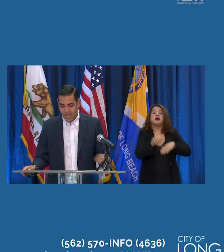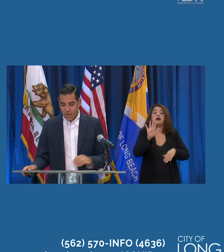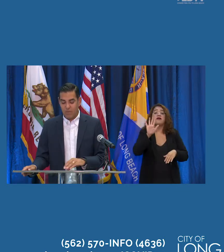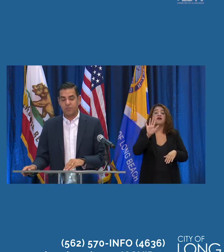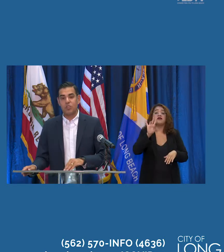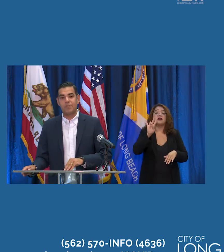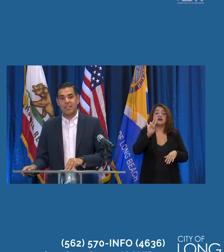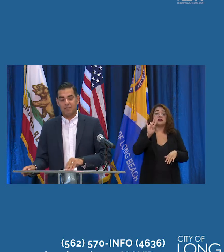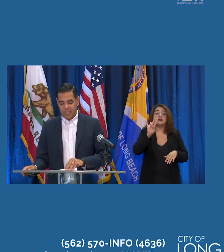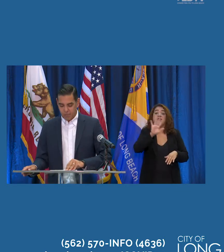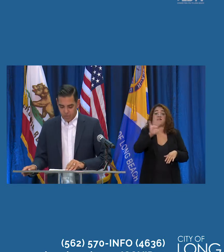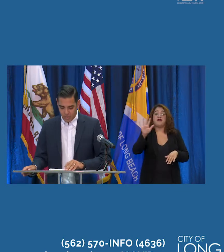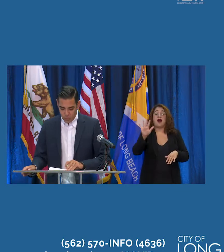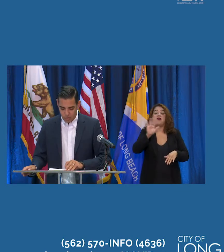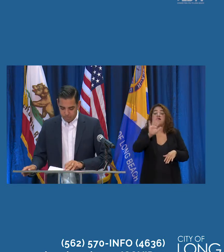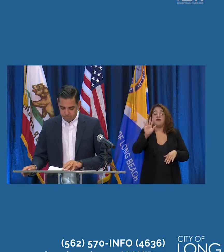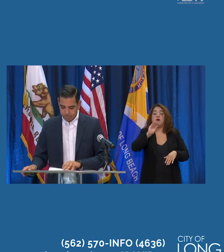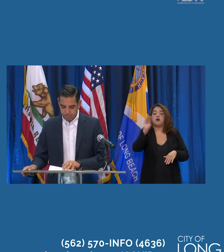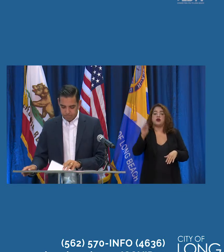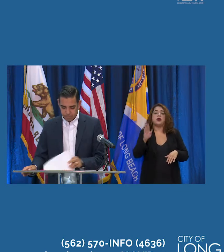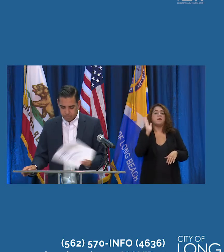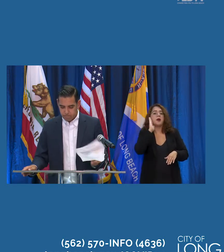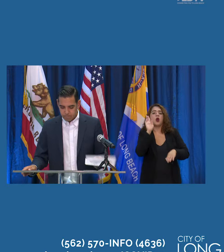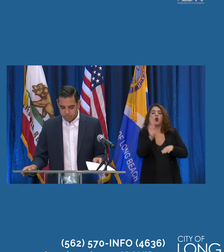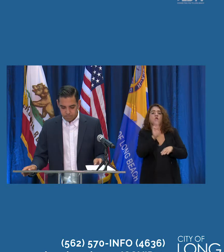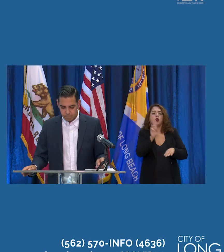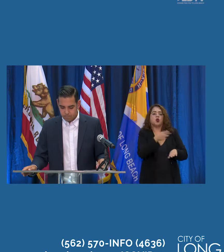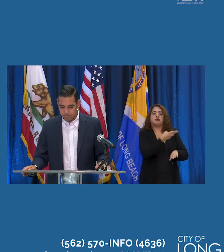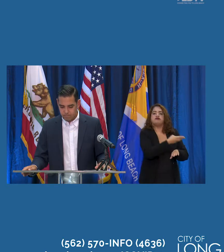and we have surge beds available as well.